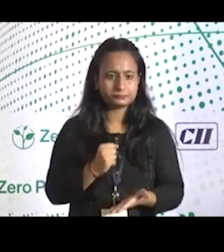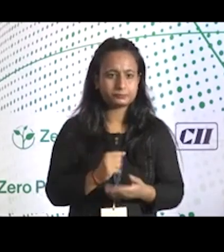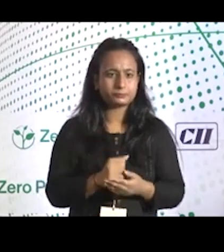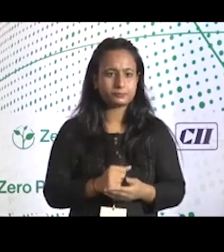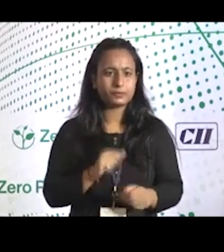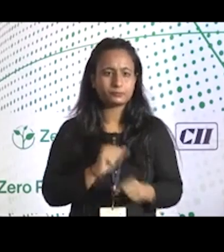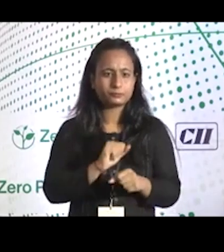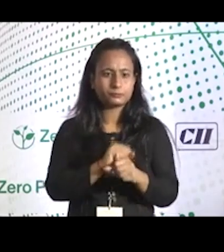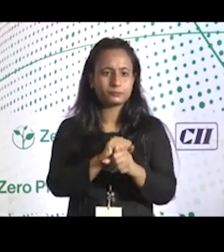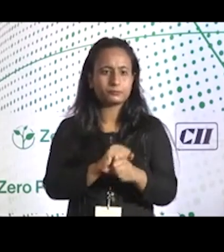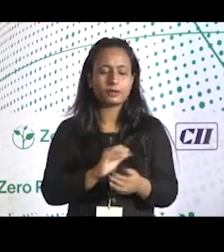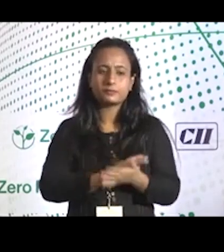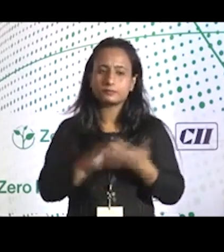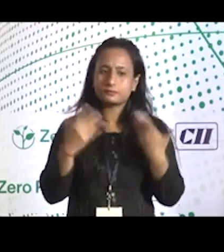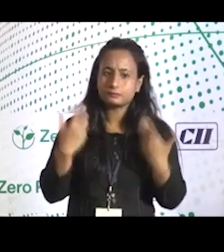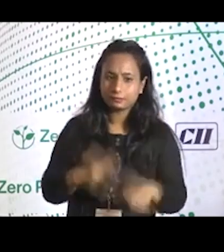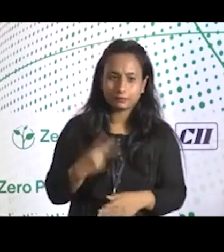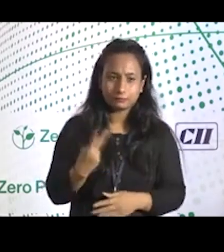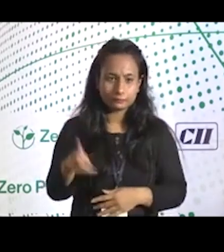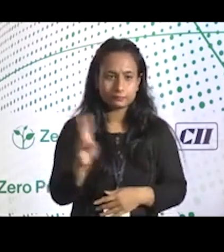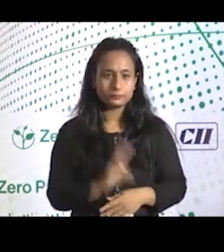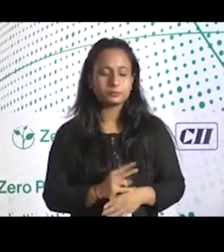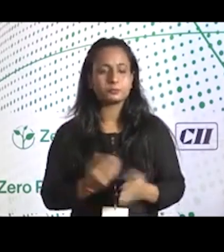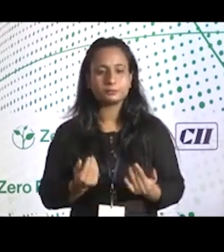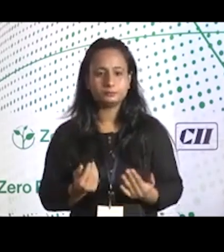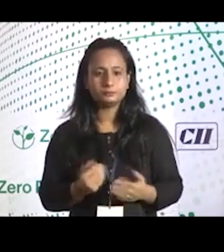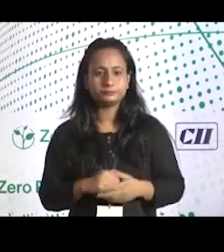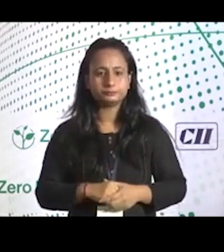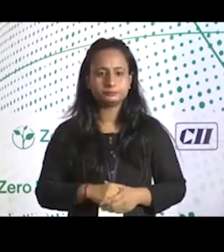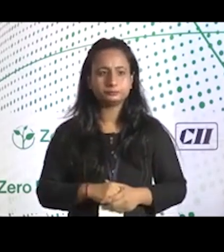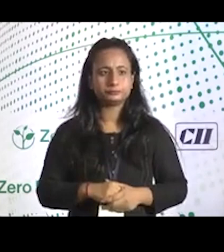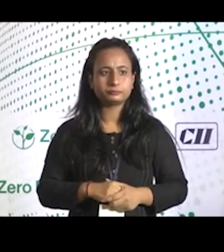But that's really heartening to hear. If I can turn to you now and, you know,